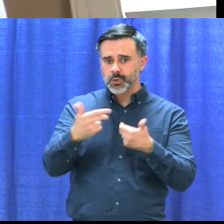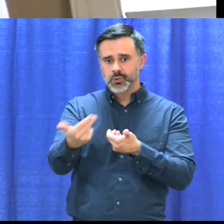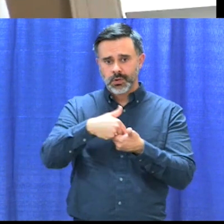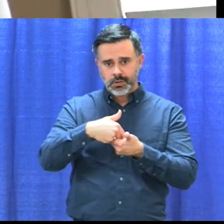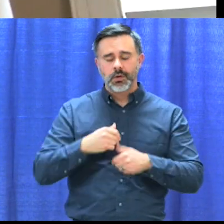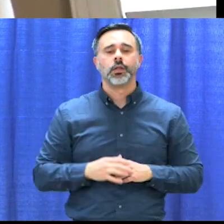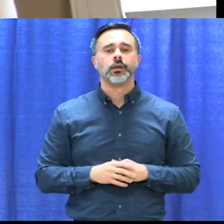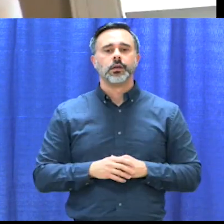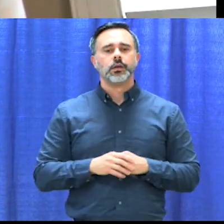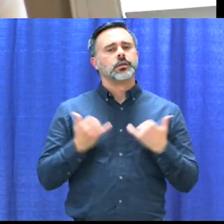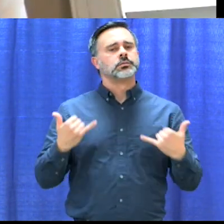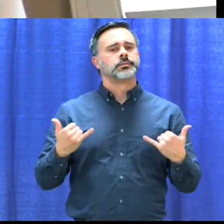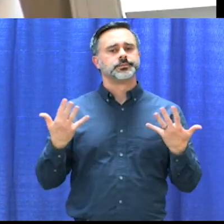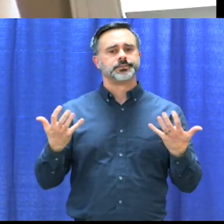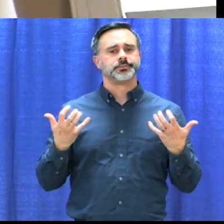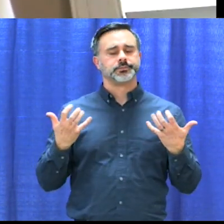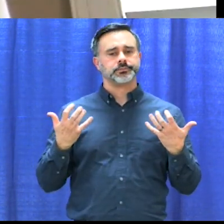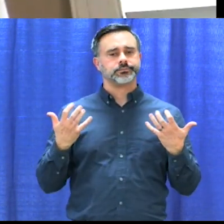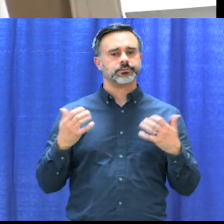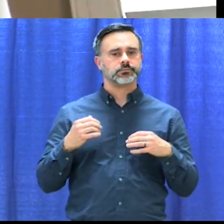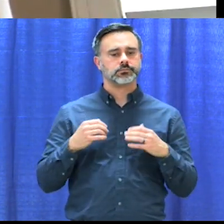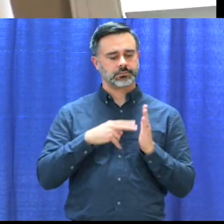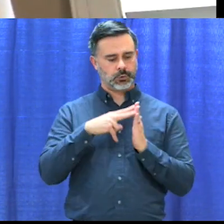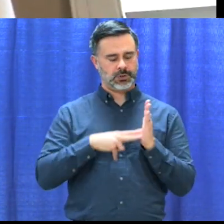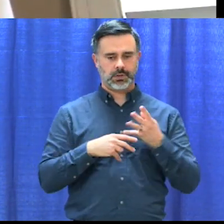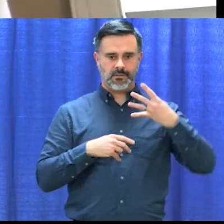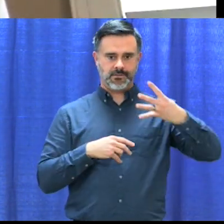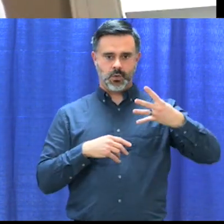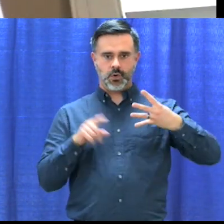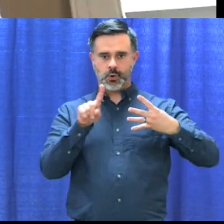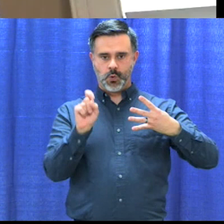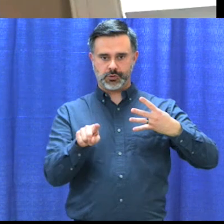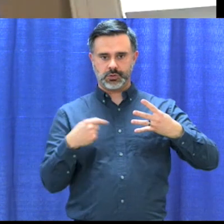What I would like to do at this time is read the four questions that we gave to each of